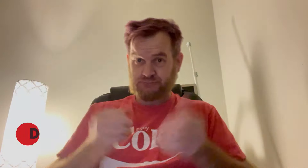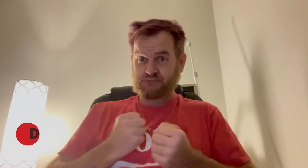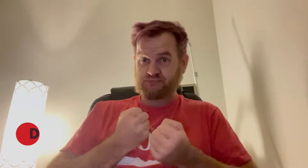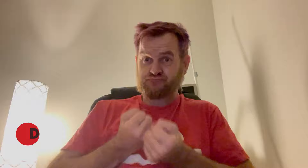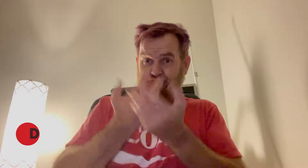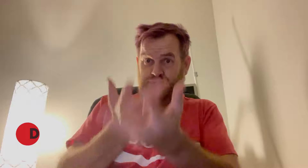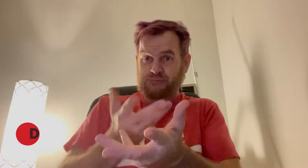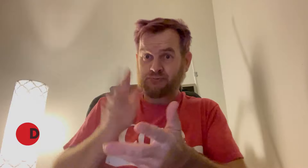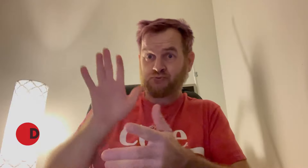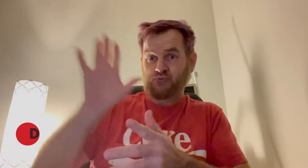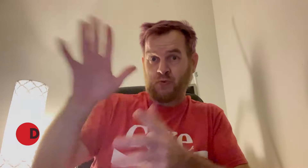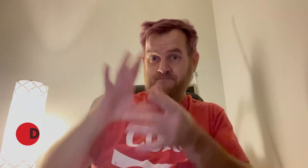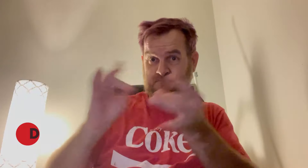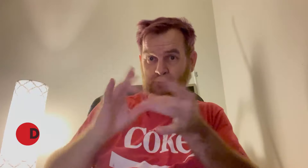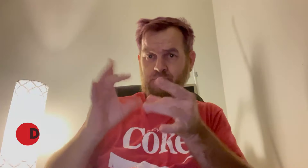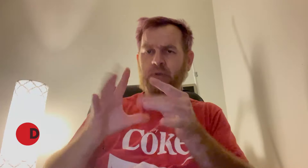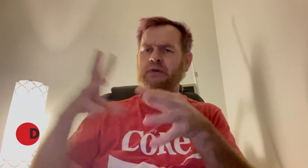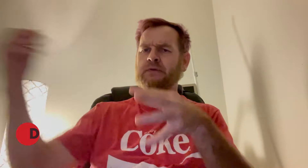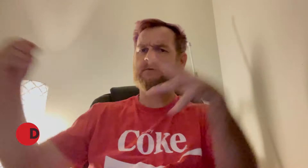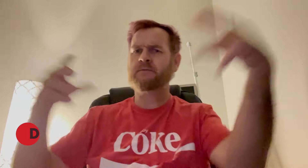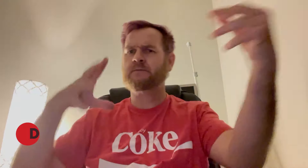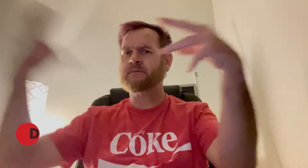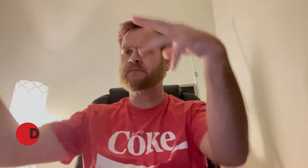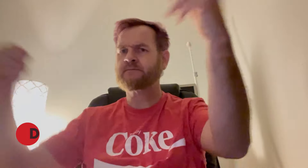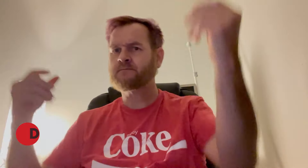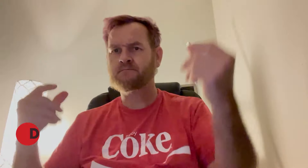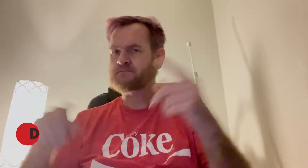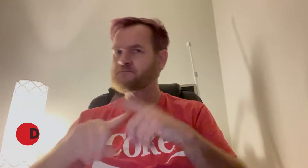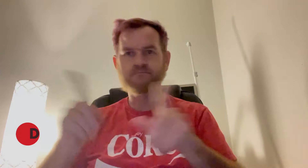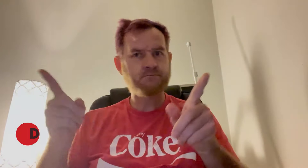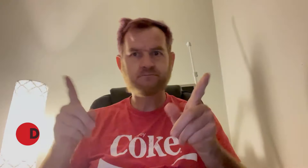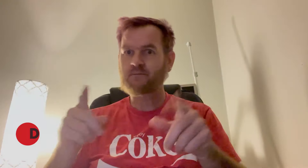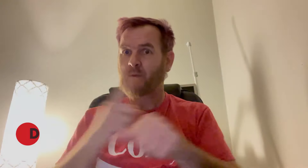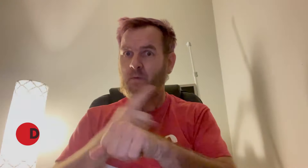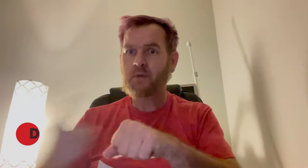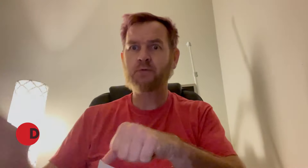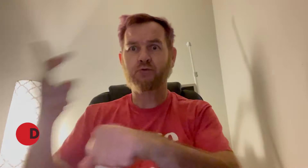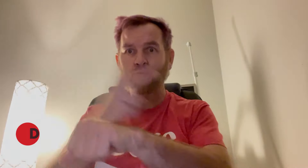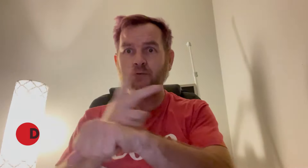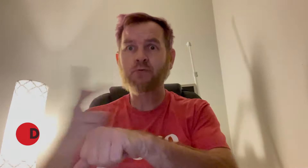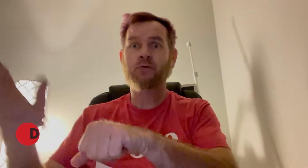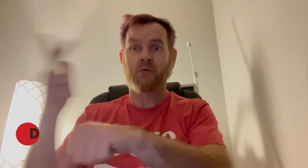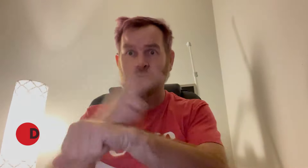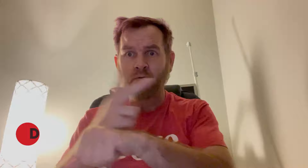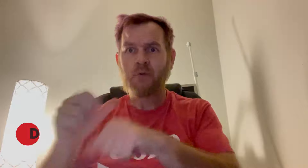the protest would eventually die down and they’ll be on their way out. After one week, two weeks, and three weeks,